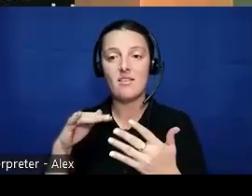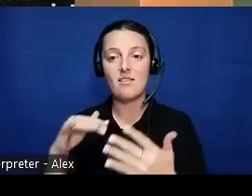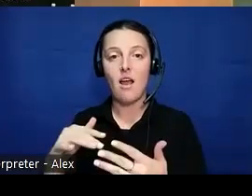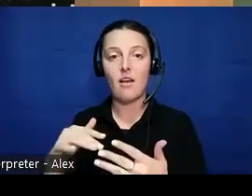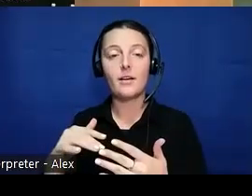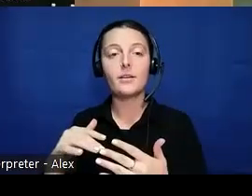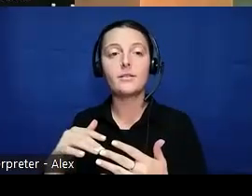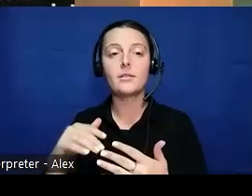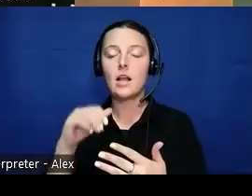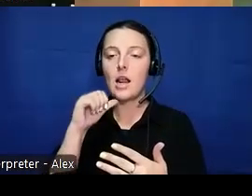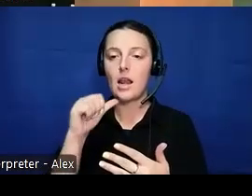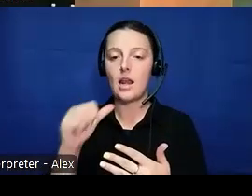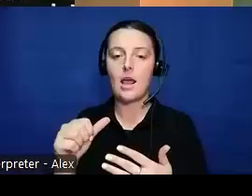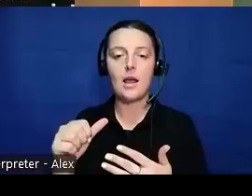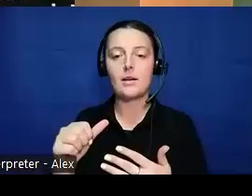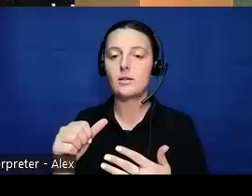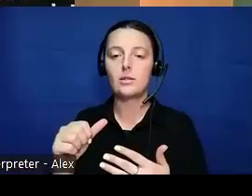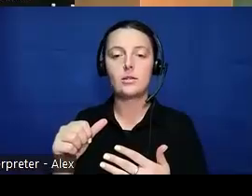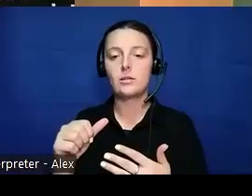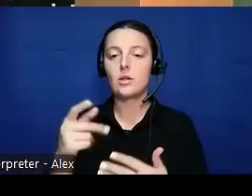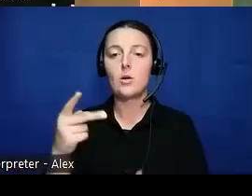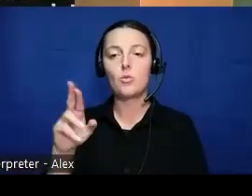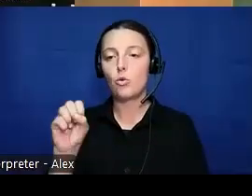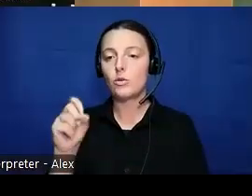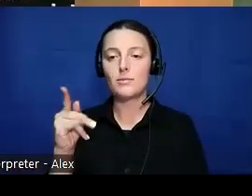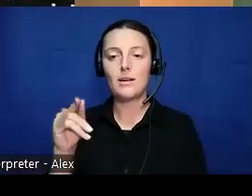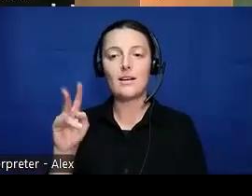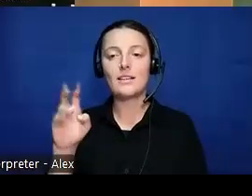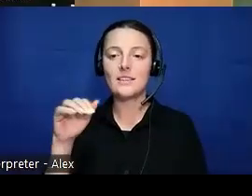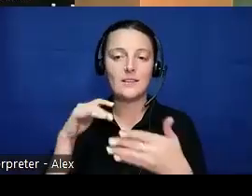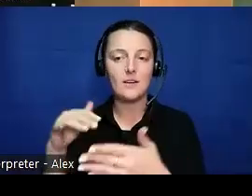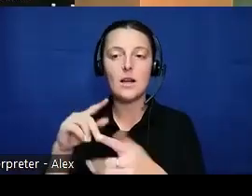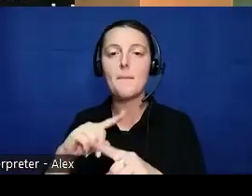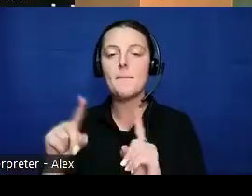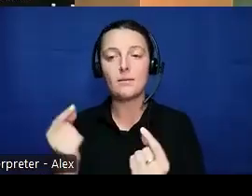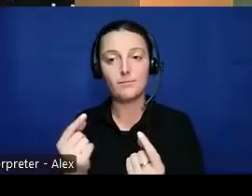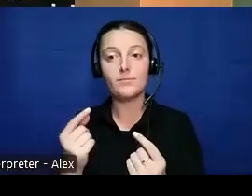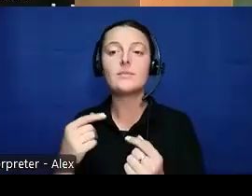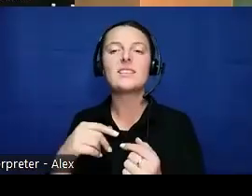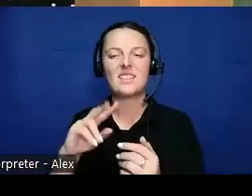was a it was um a secondary analysis, okay, of a study that basically sort of looked at uh kind of